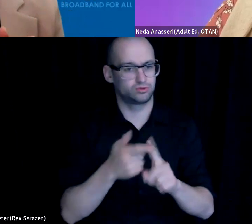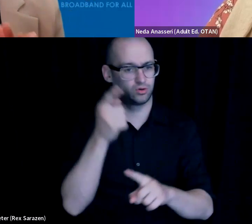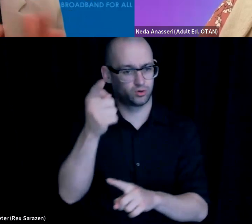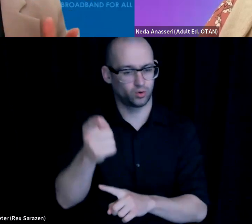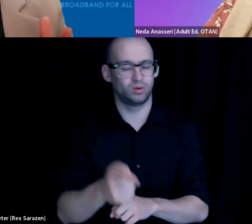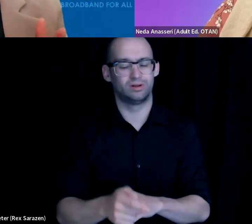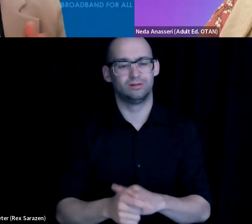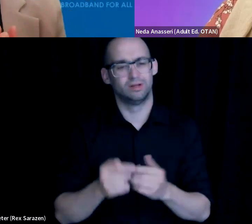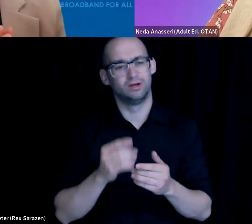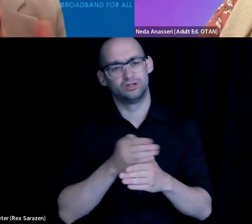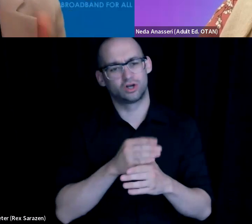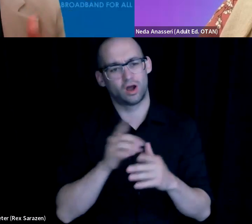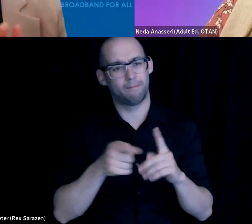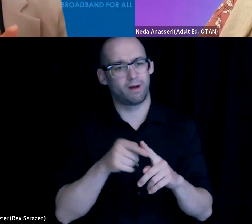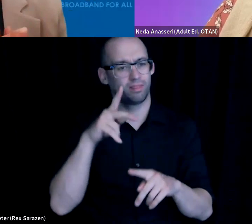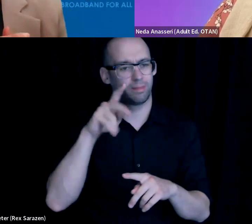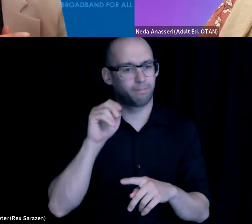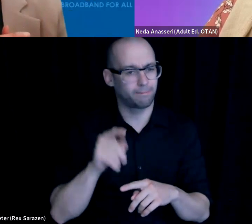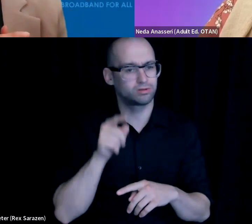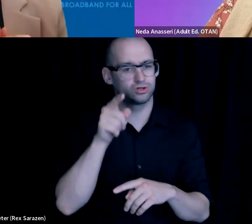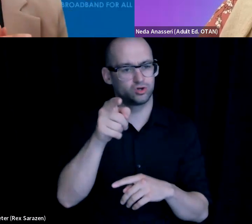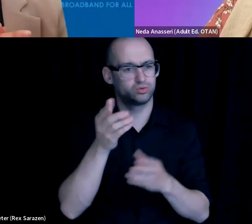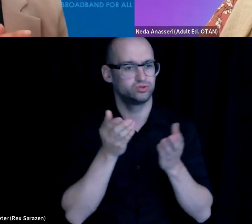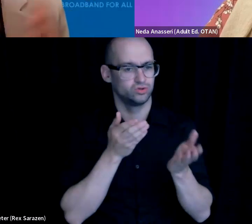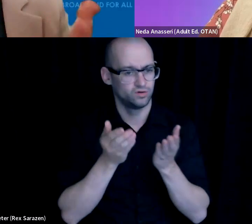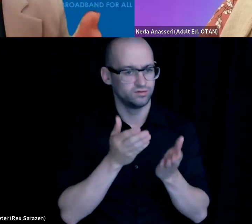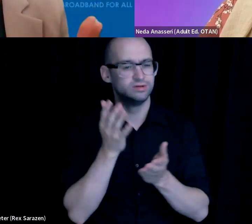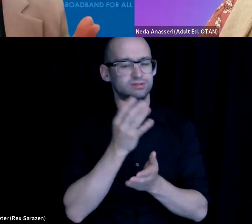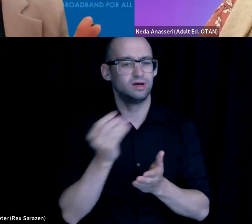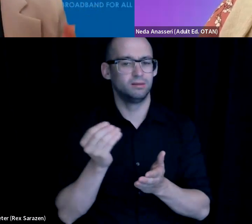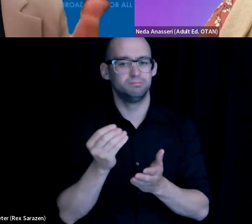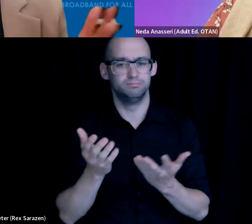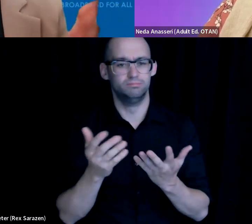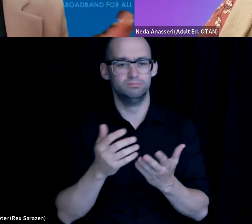population you serve, and also the programs and services that worked well, and even any